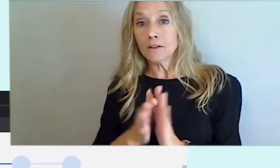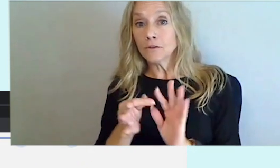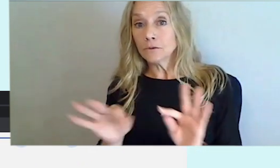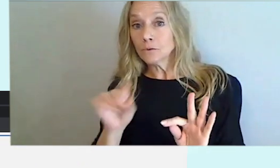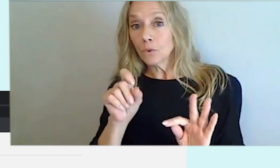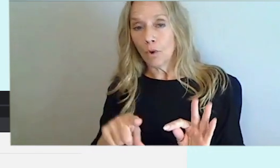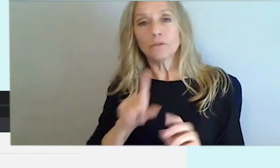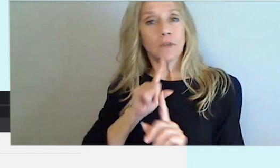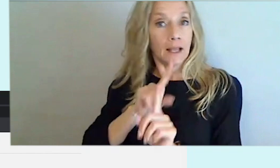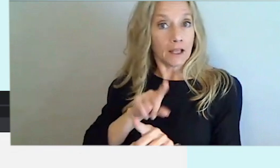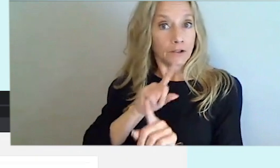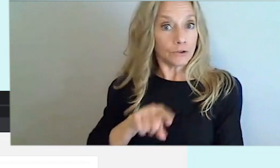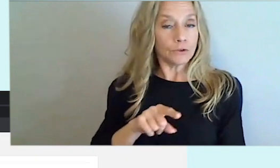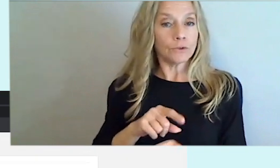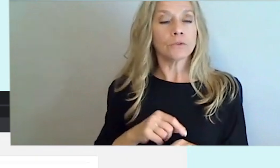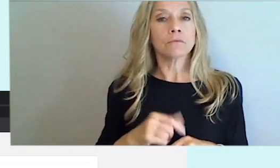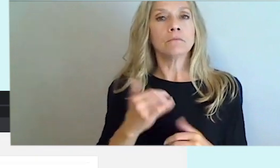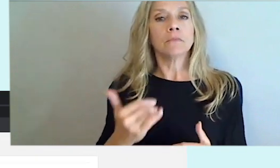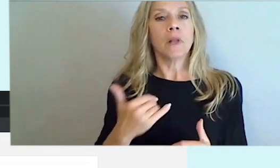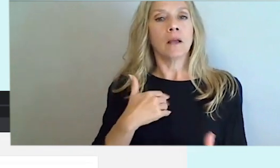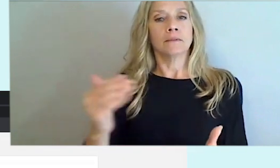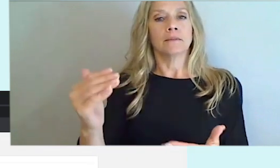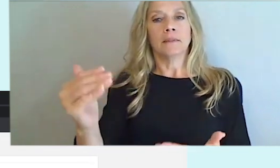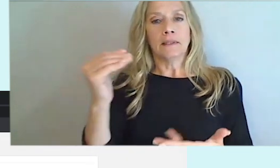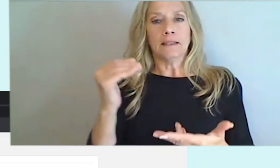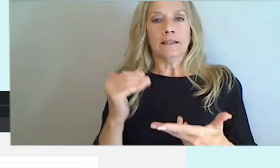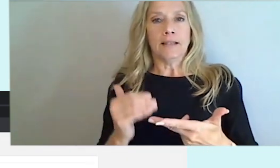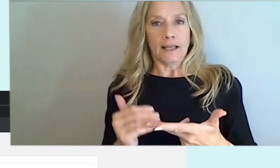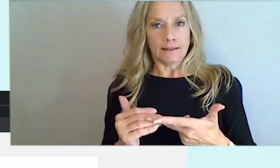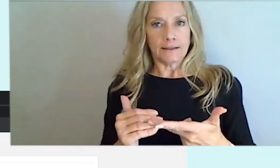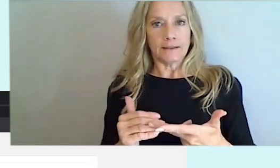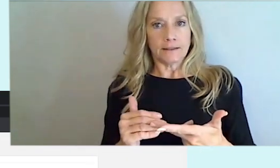Let's review the next expense record for this example.